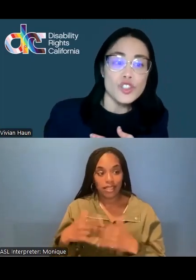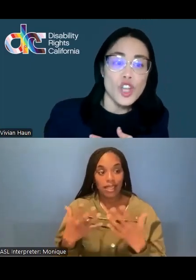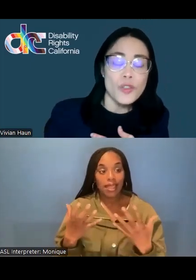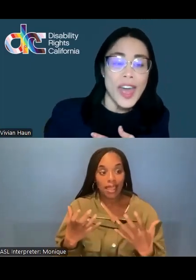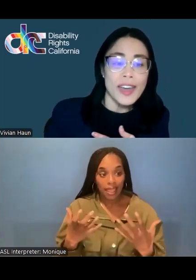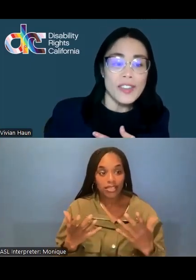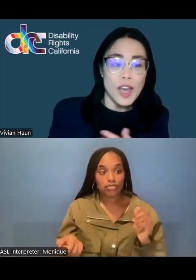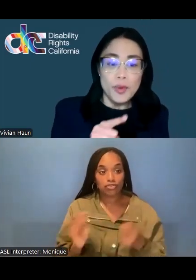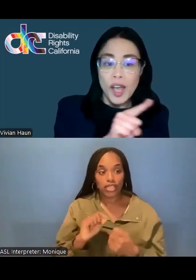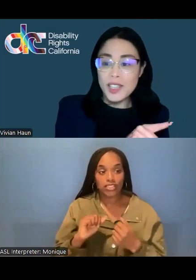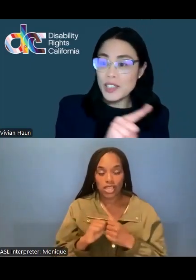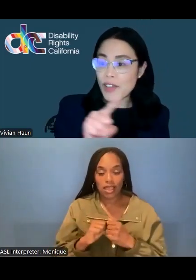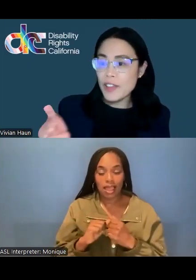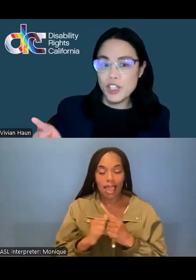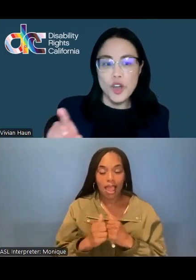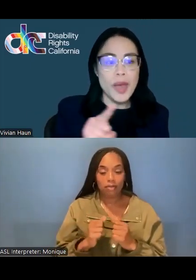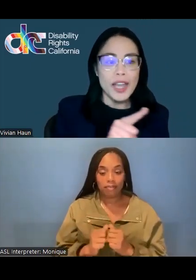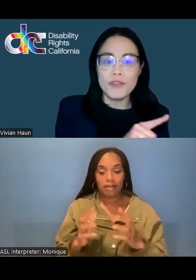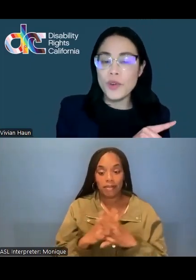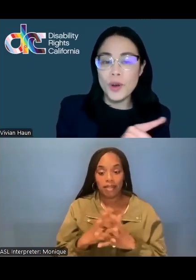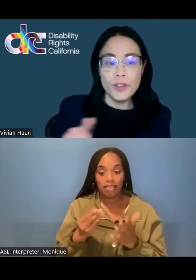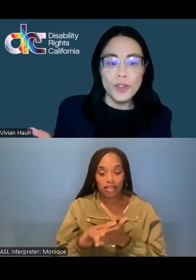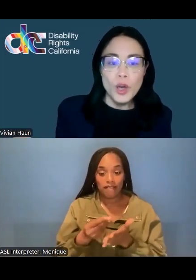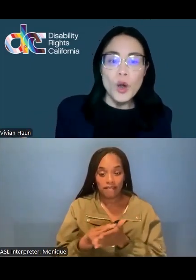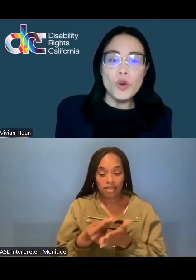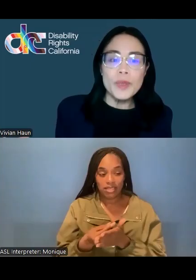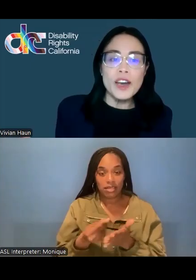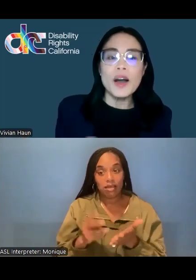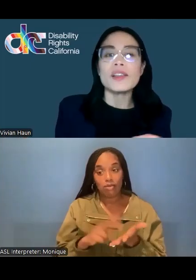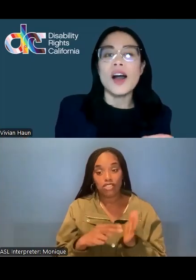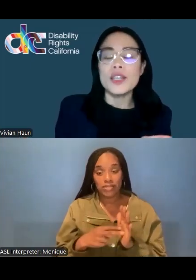so that that process of having to go back and forth will become a lot